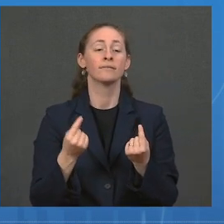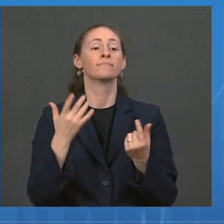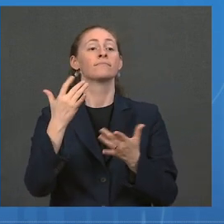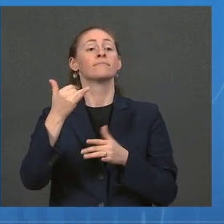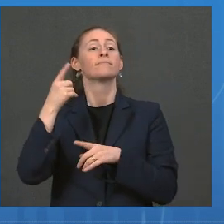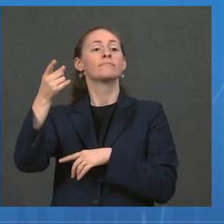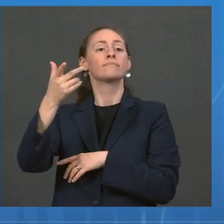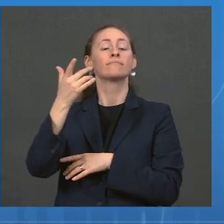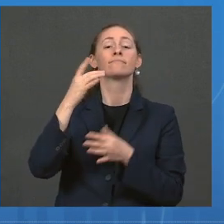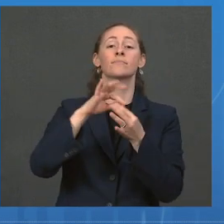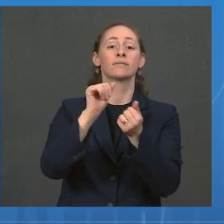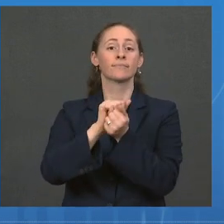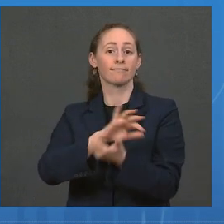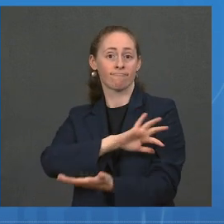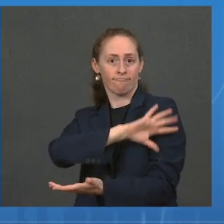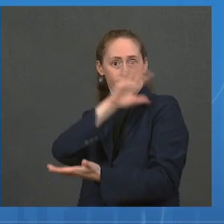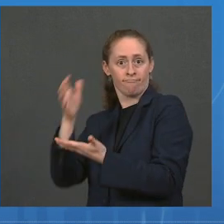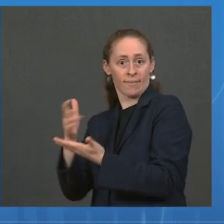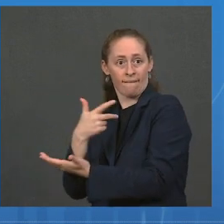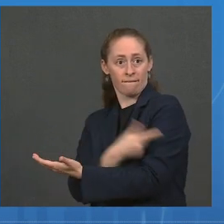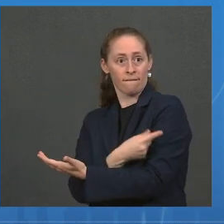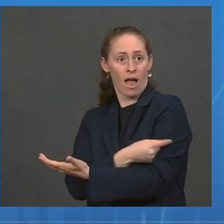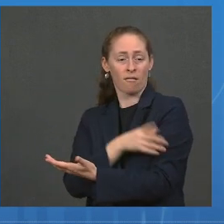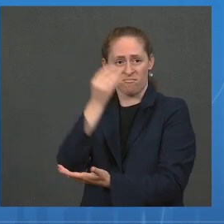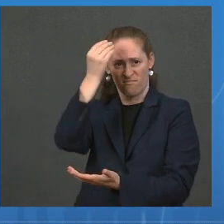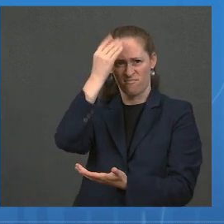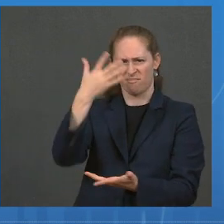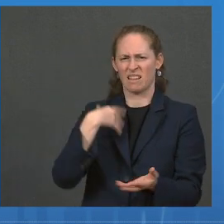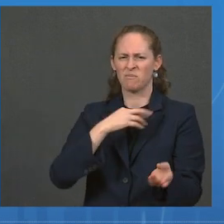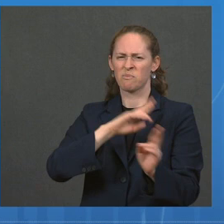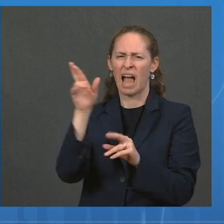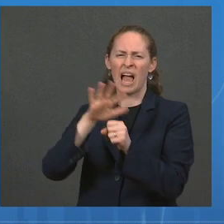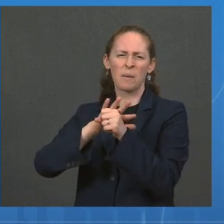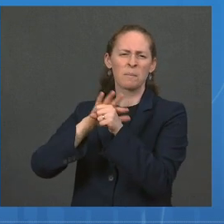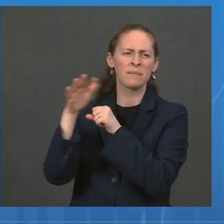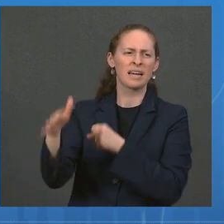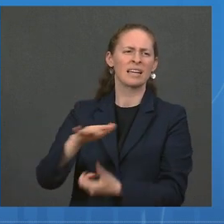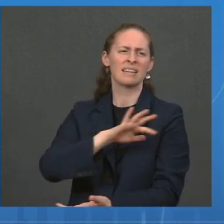First, on supply: We have secured vaccine supply to vaccinate every child ages 5 through 11.